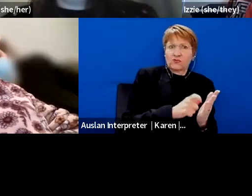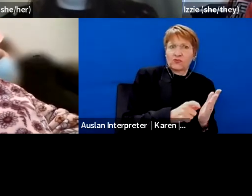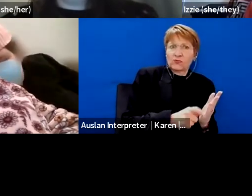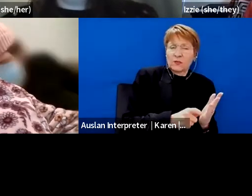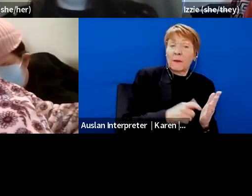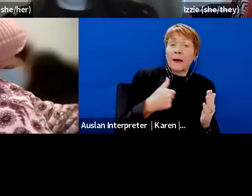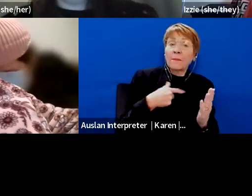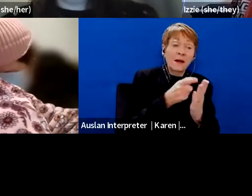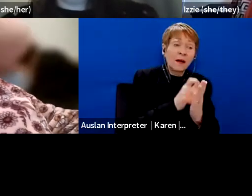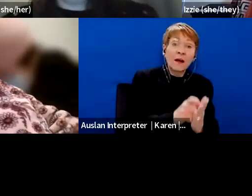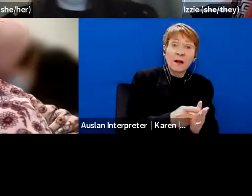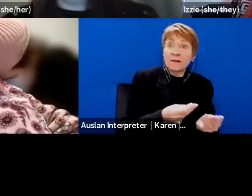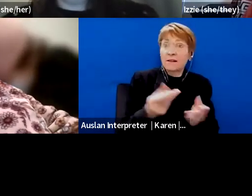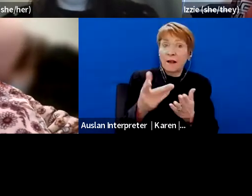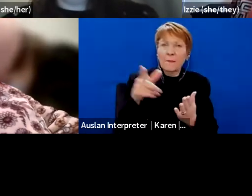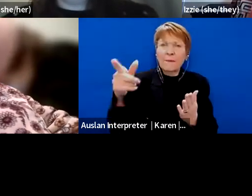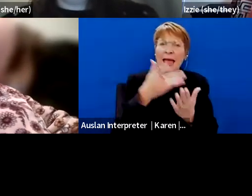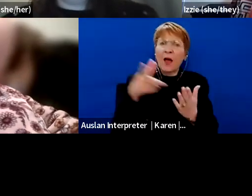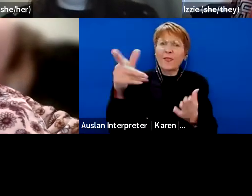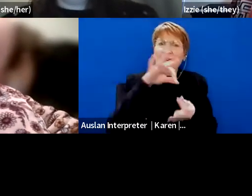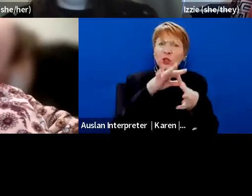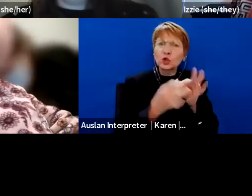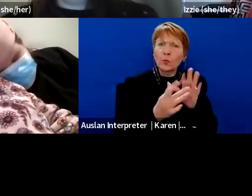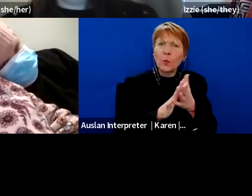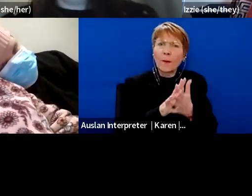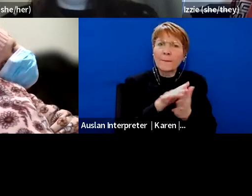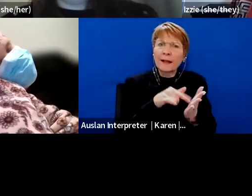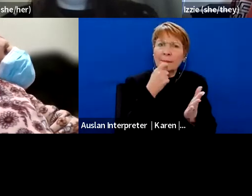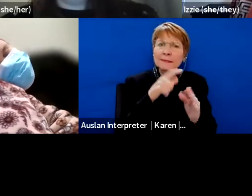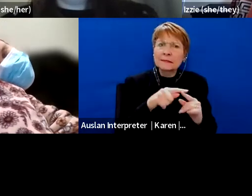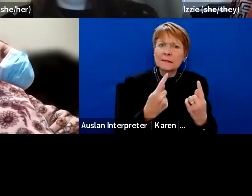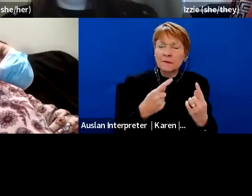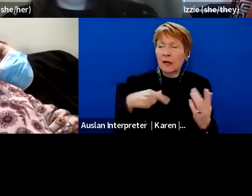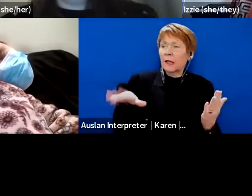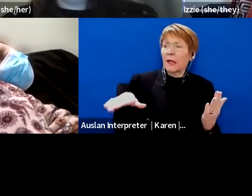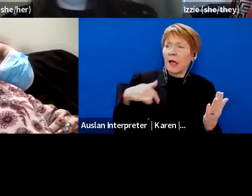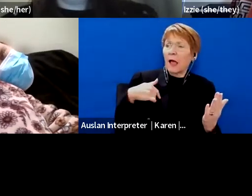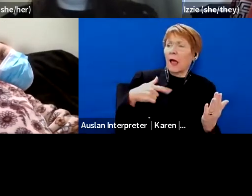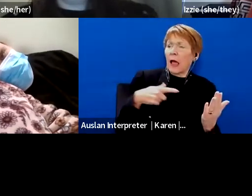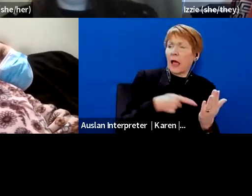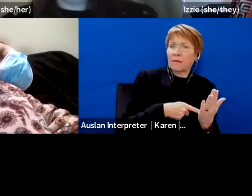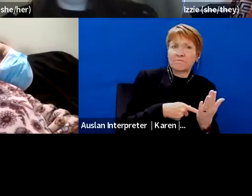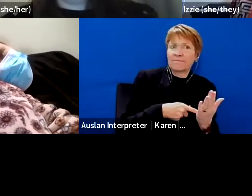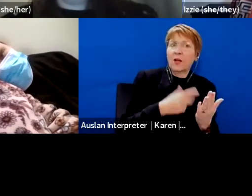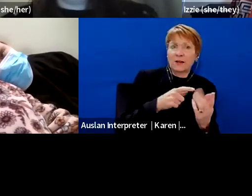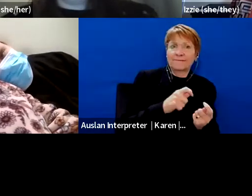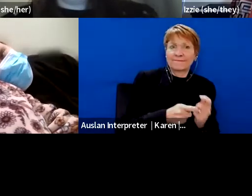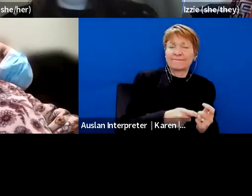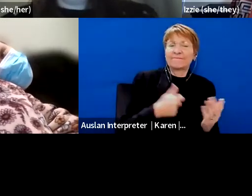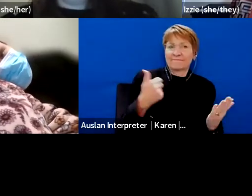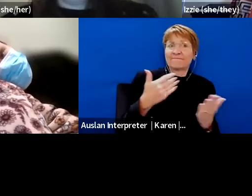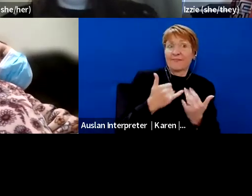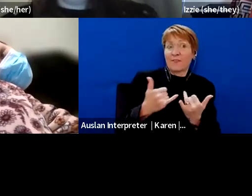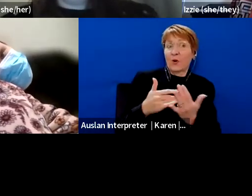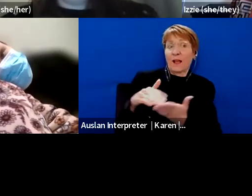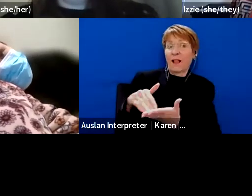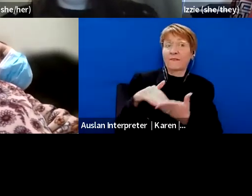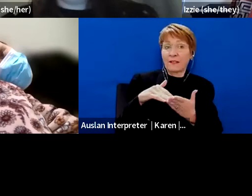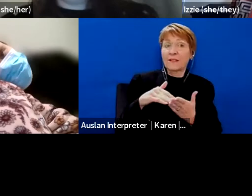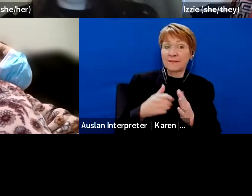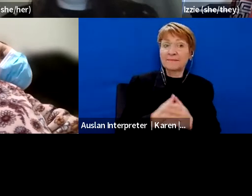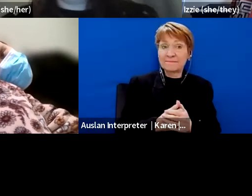You can work things a certain way and it means something different or it gives you a different response so it was definitely worthwhile and we were very helpful.